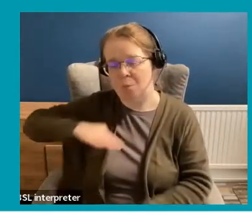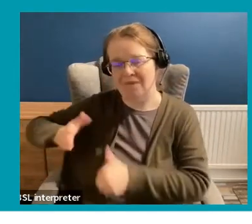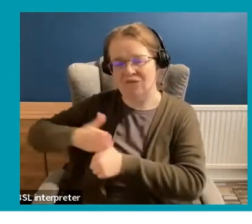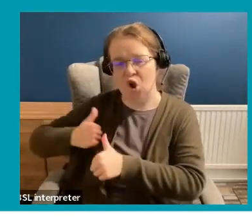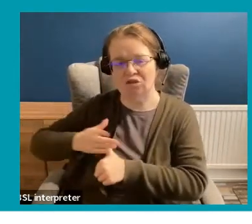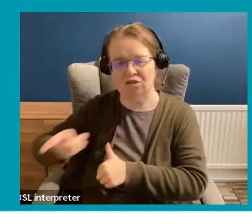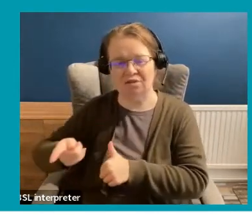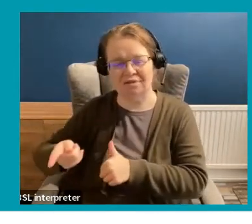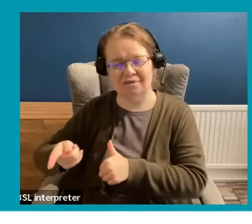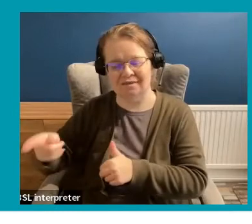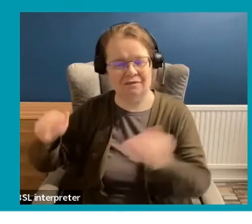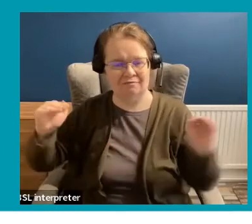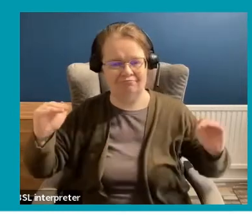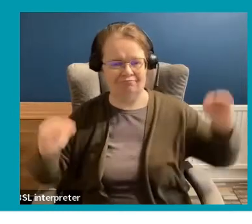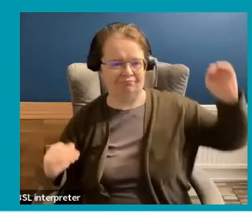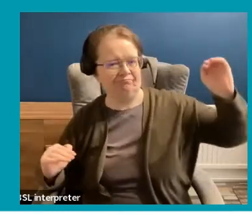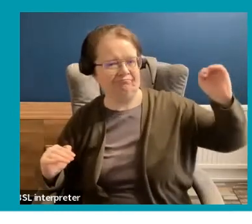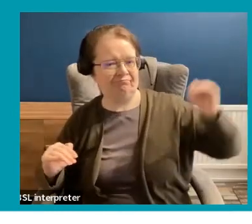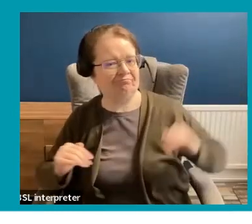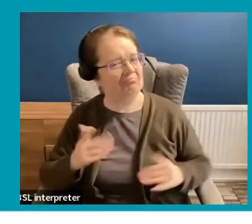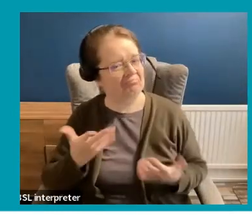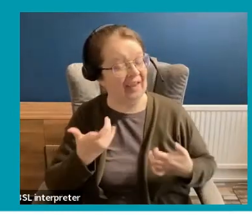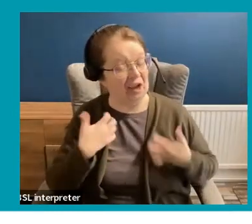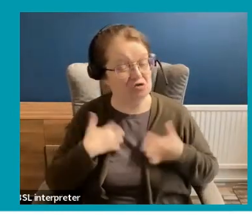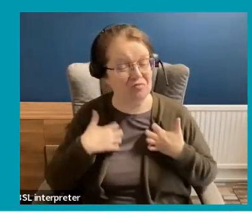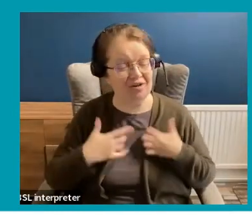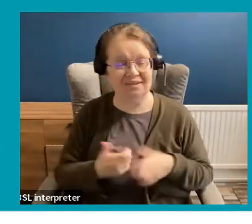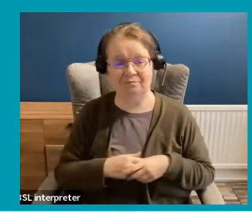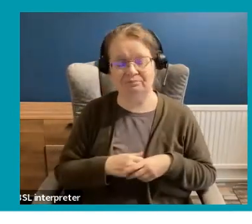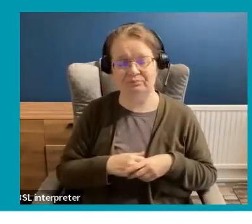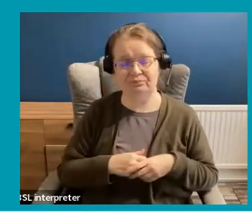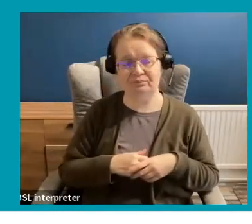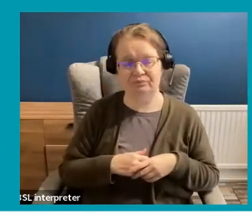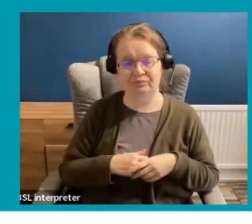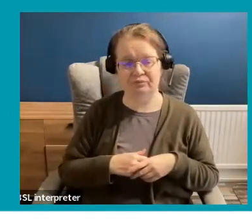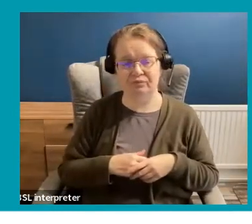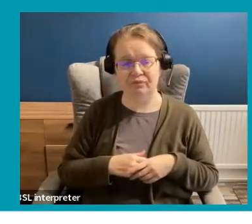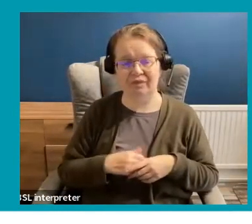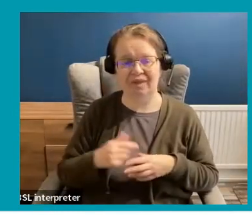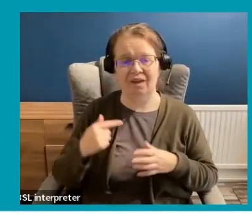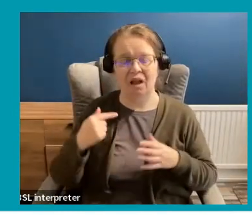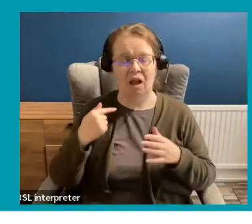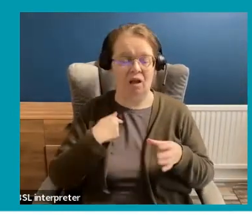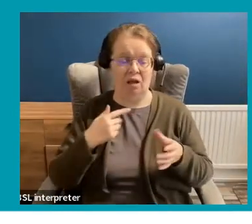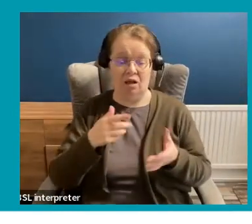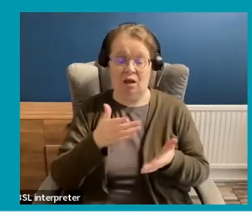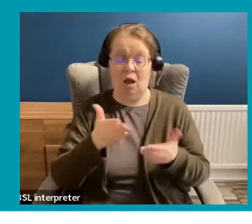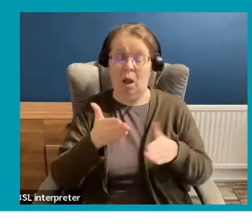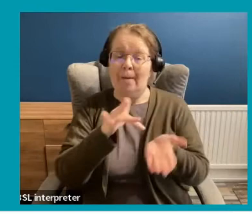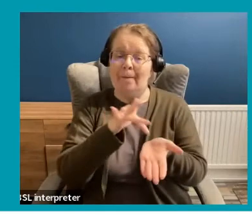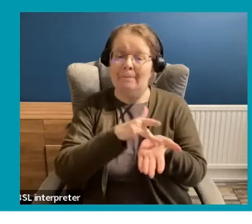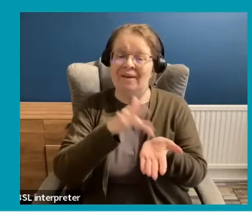It is quite interesting so I'm working at the moment with a medium-sized any fracturing firm.